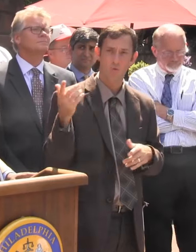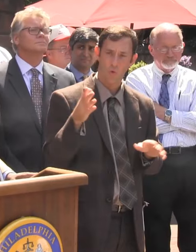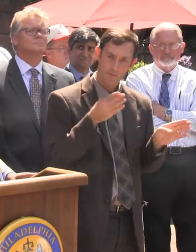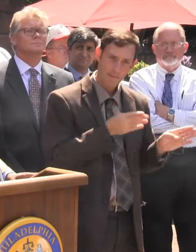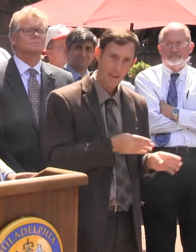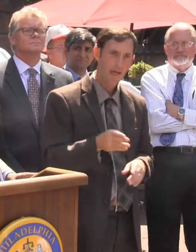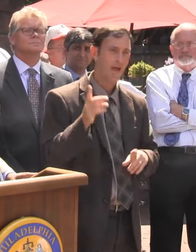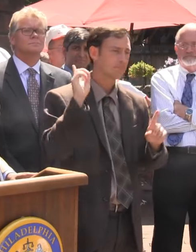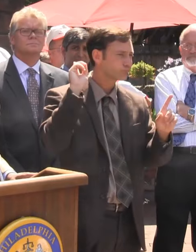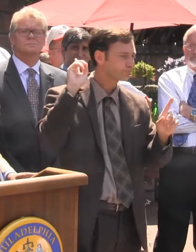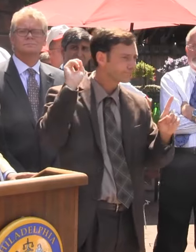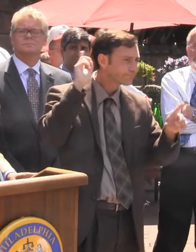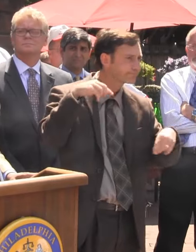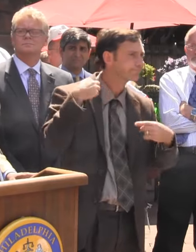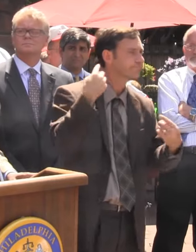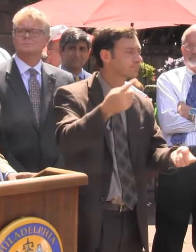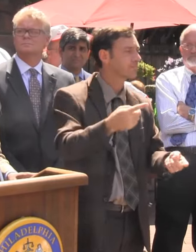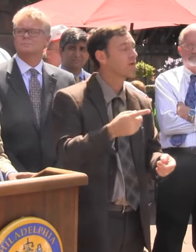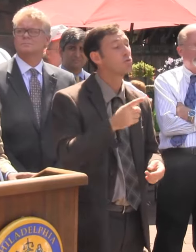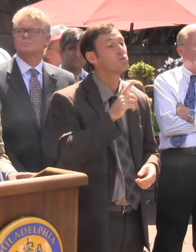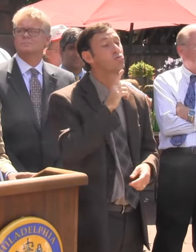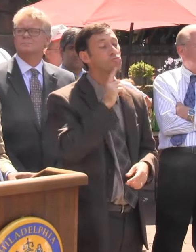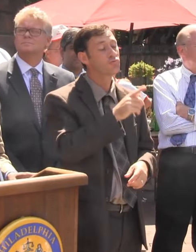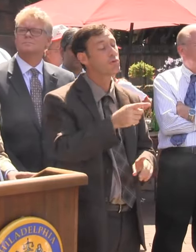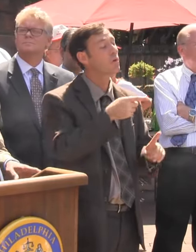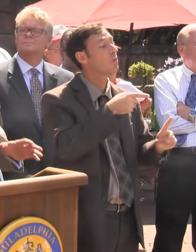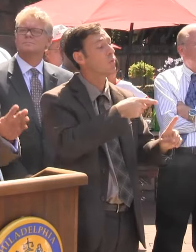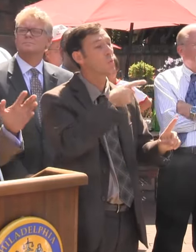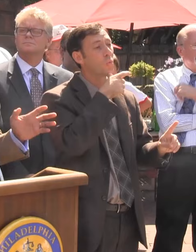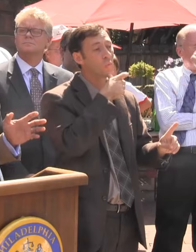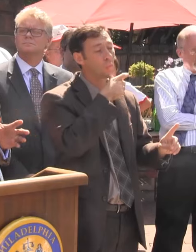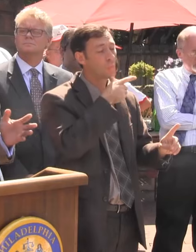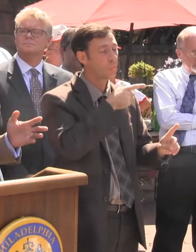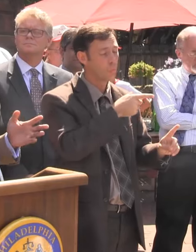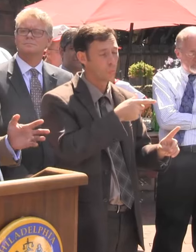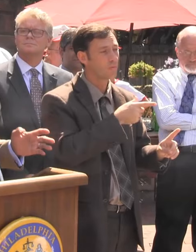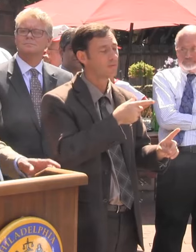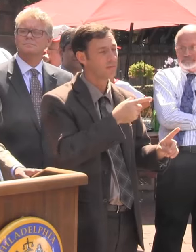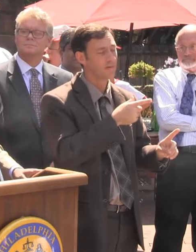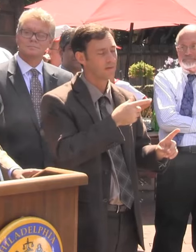*Mayor* The real credit for this, so I take no real